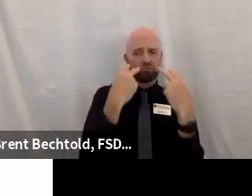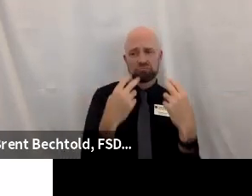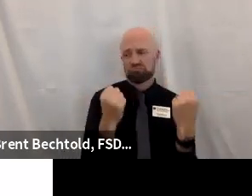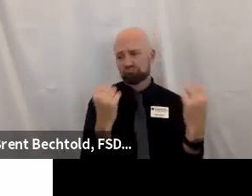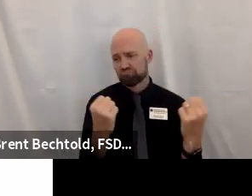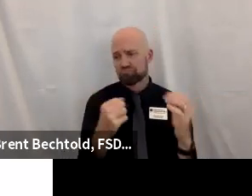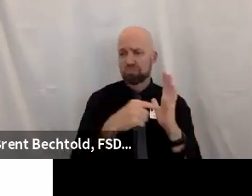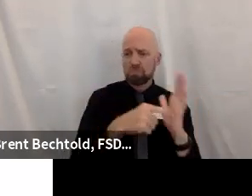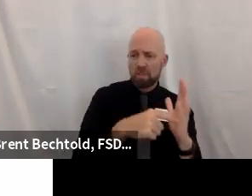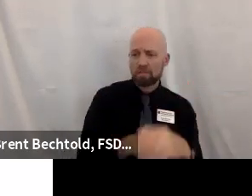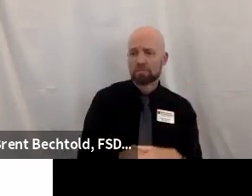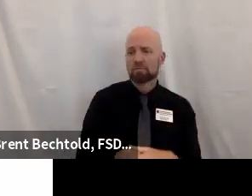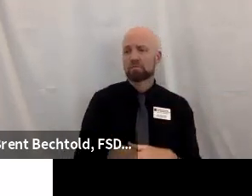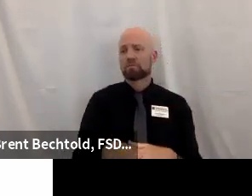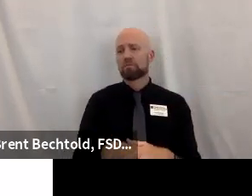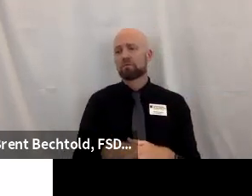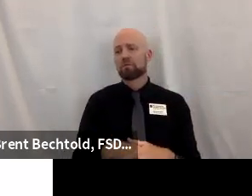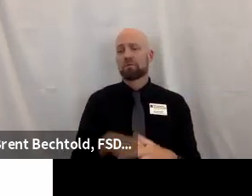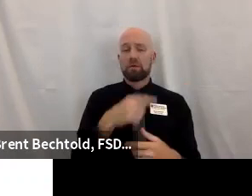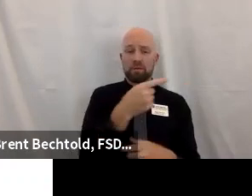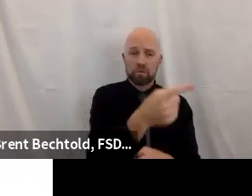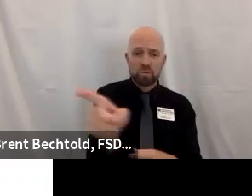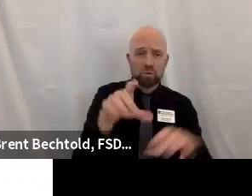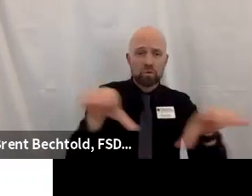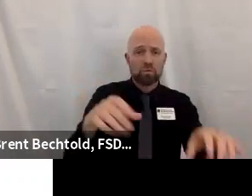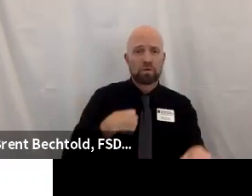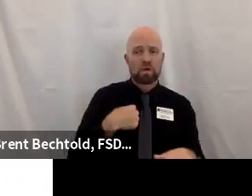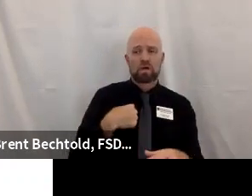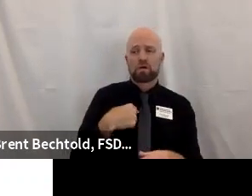We do first, I do, you watch. We do a lot of modeling.